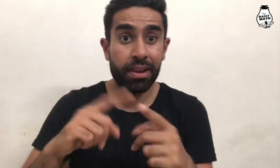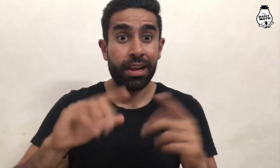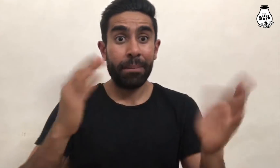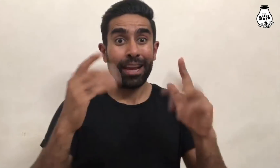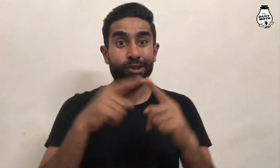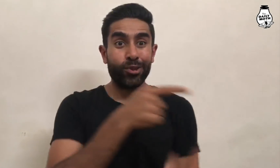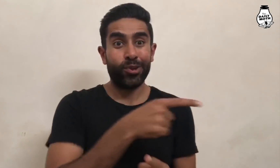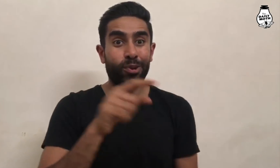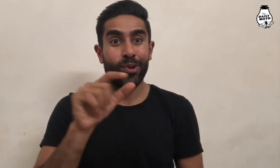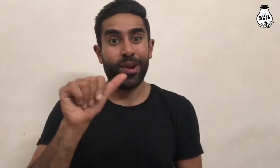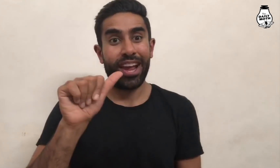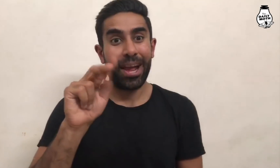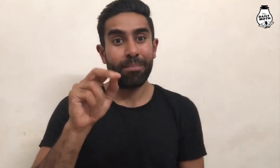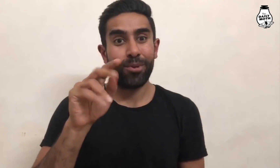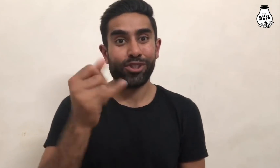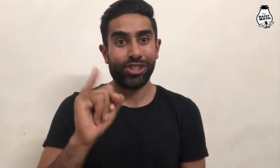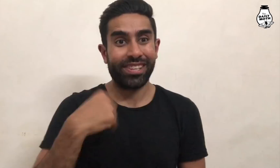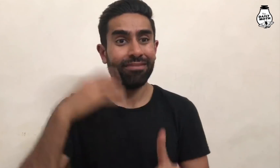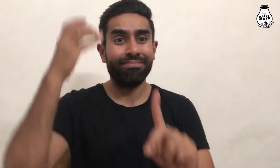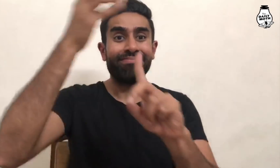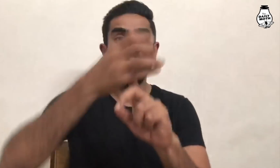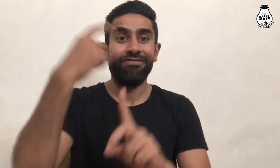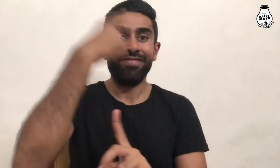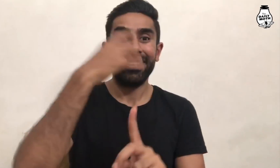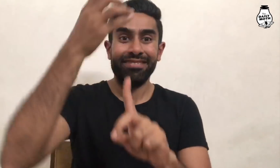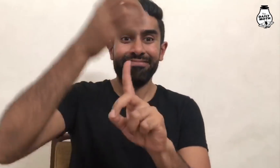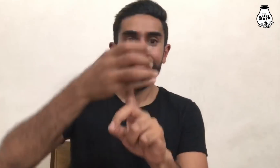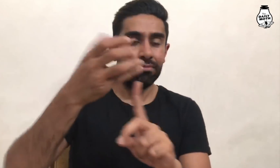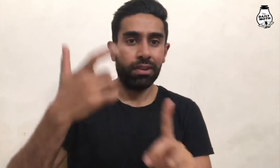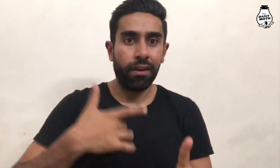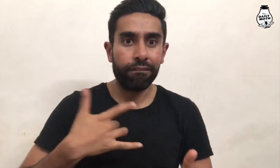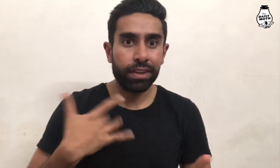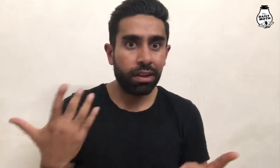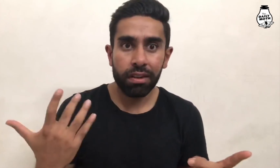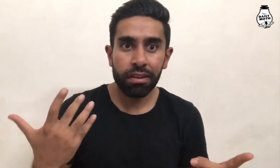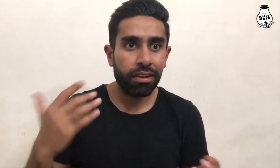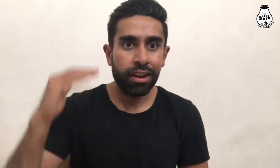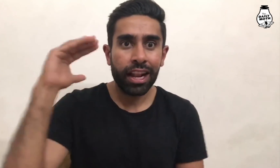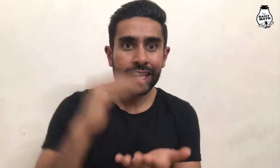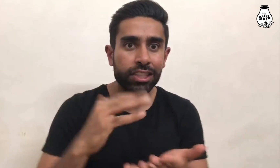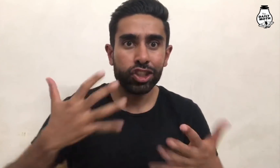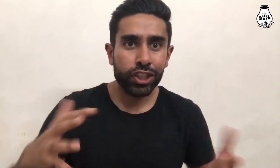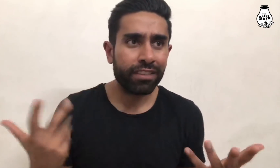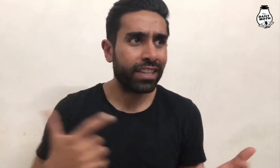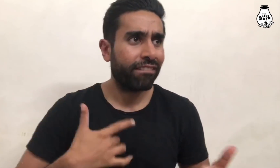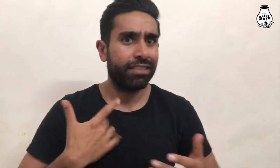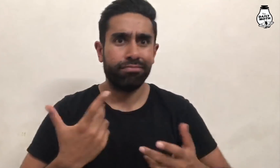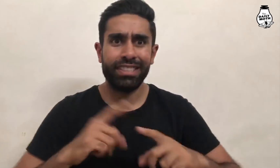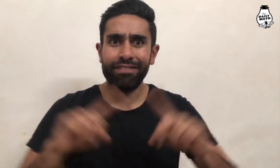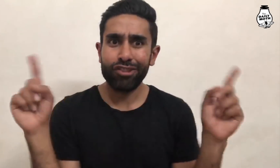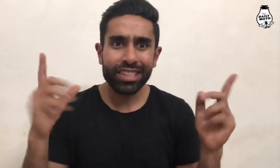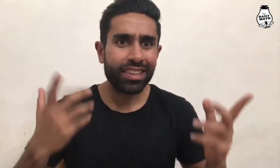But when I compare it with animoji, when my face is masked, I feel less nervous. I feel different,